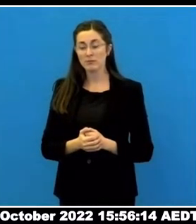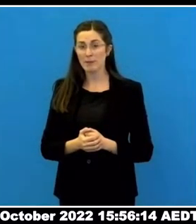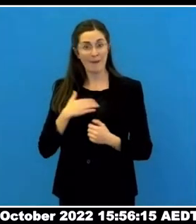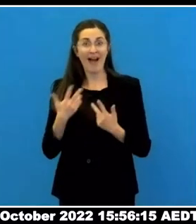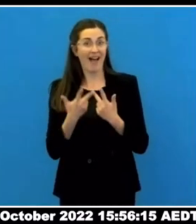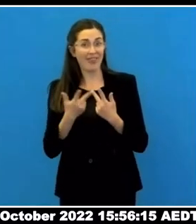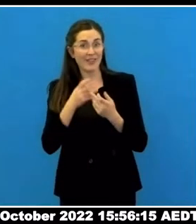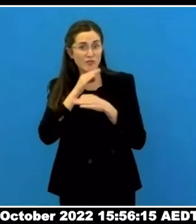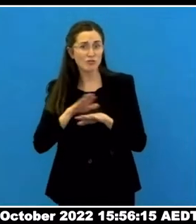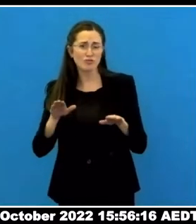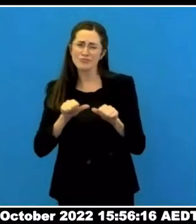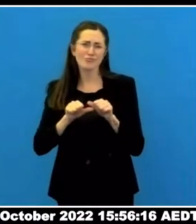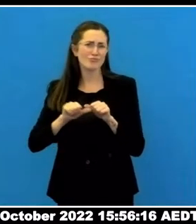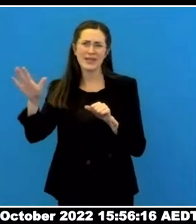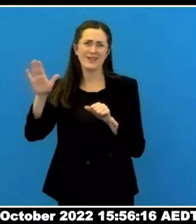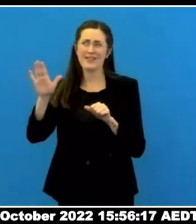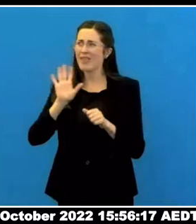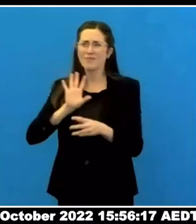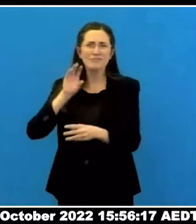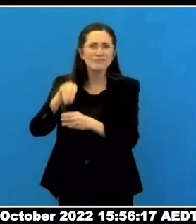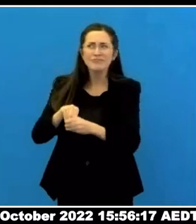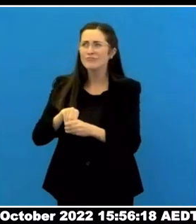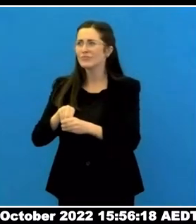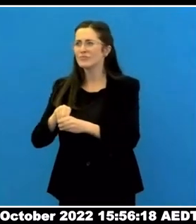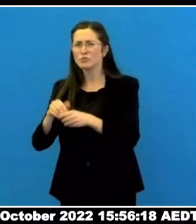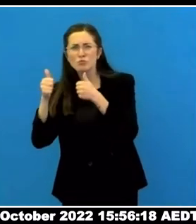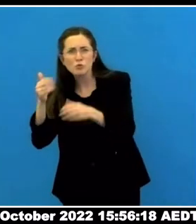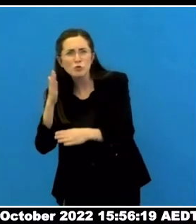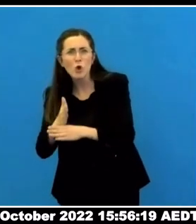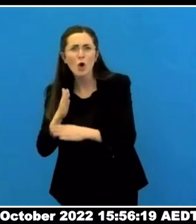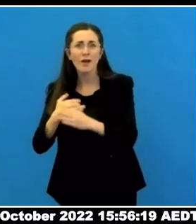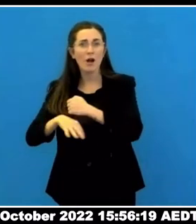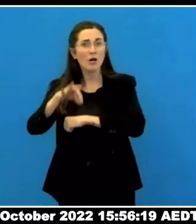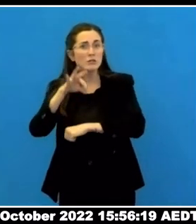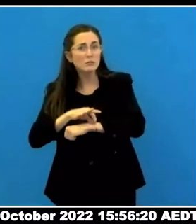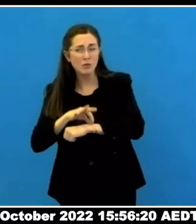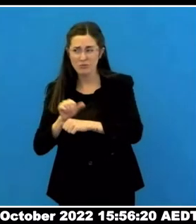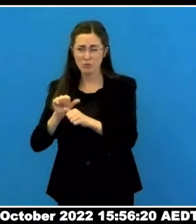life and working in the hospital and doing a great job.